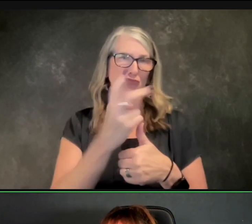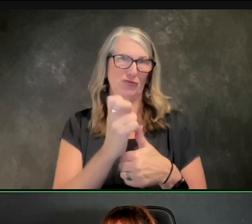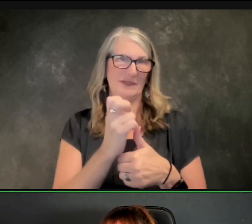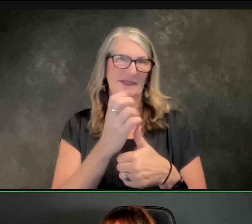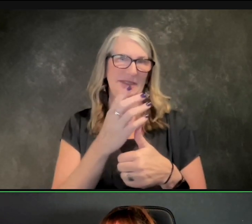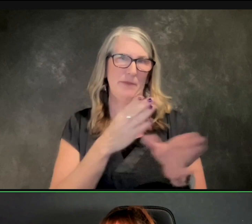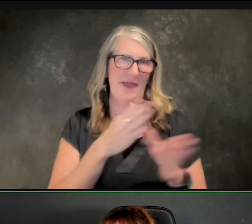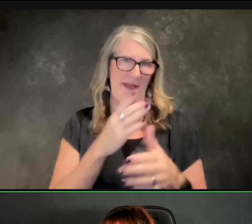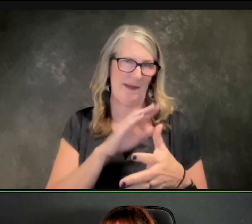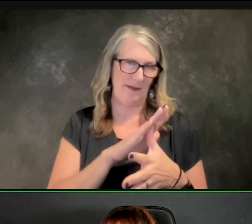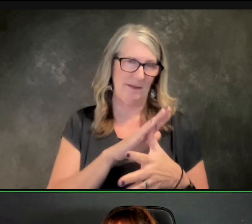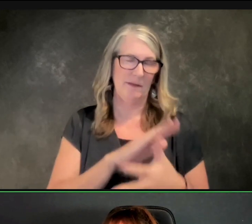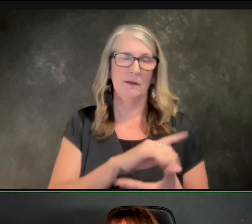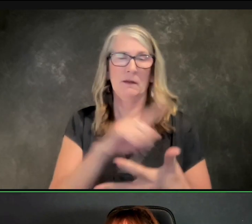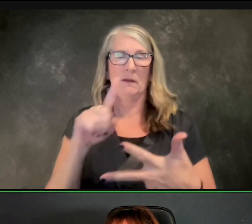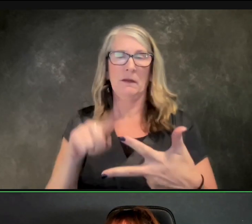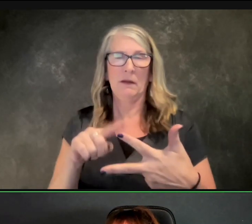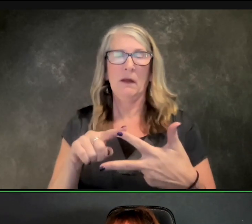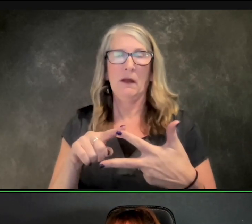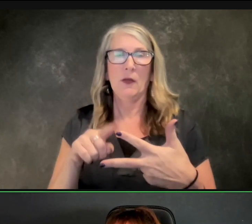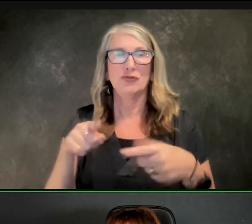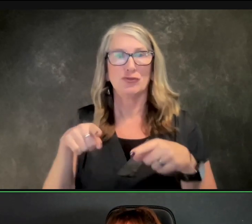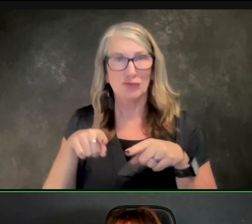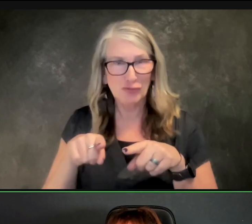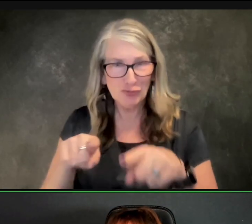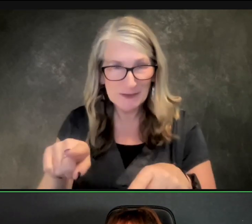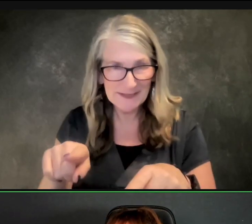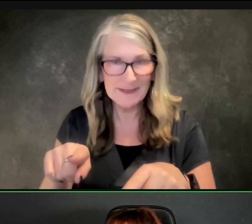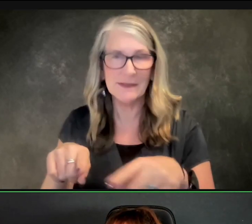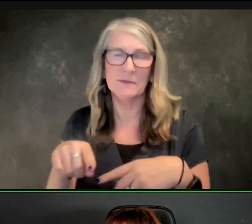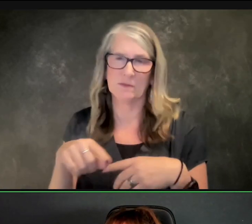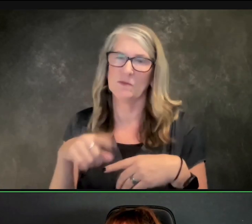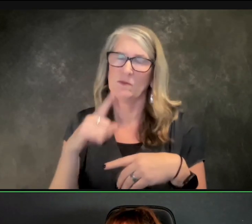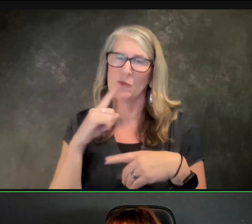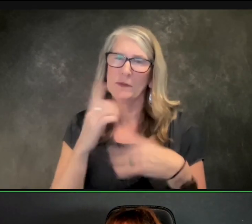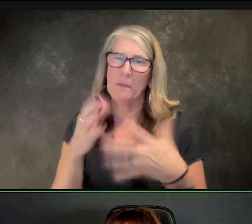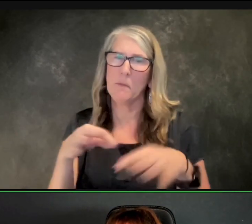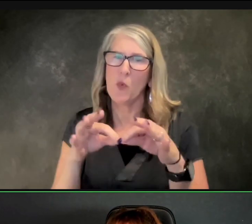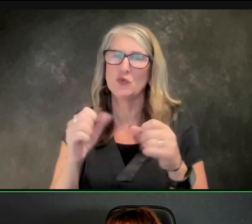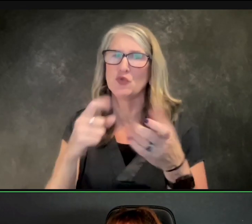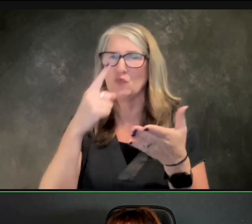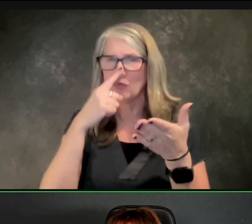of these possible scenarios. So that's the heaviest part of your work,